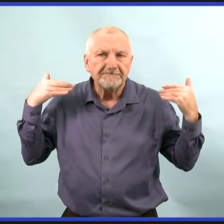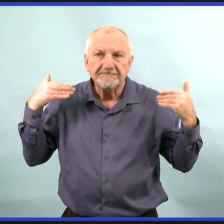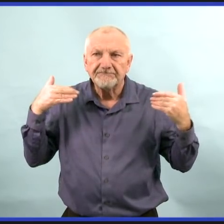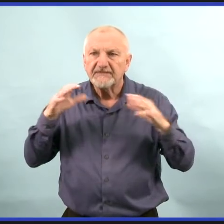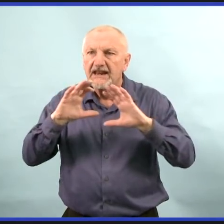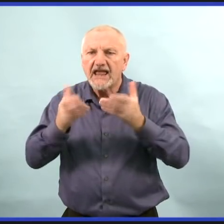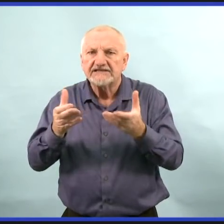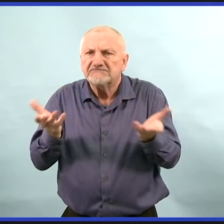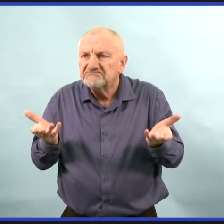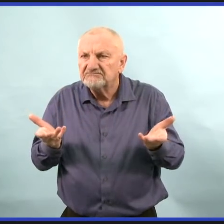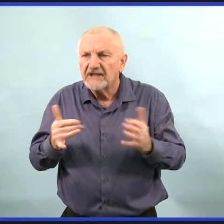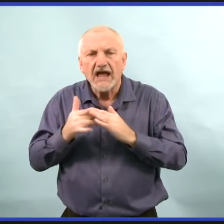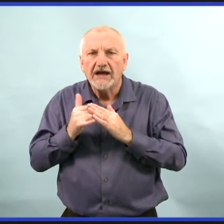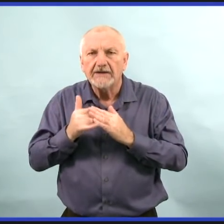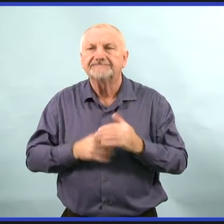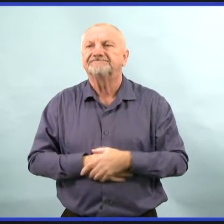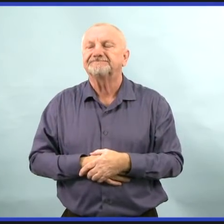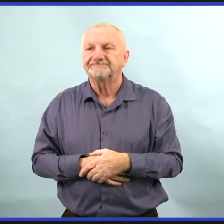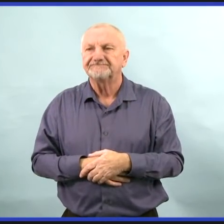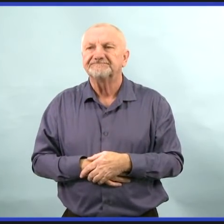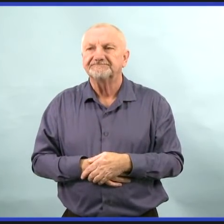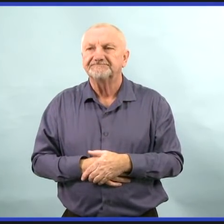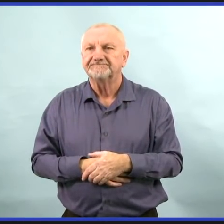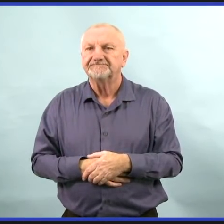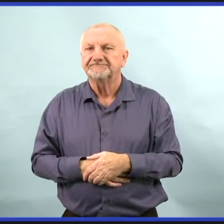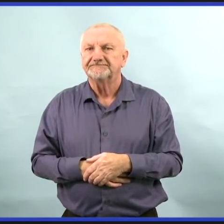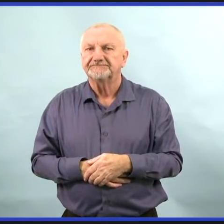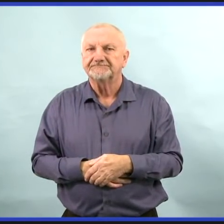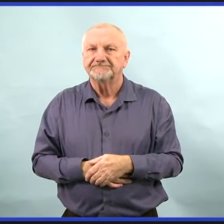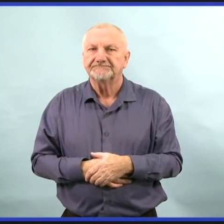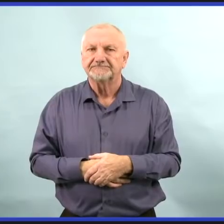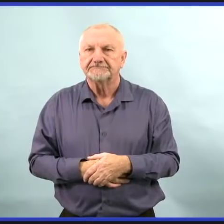you know so i think things that are um specifically related to